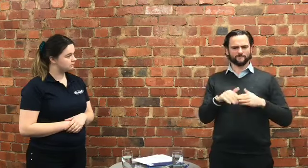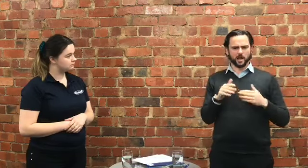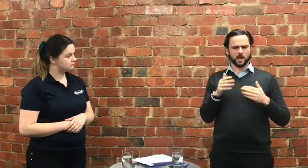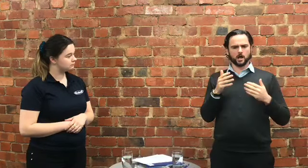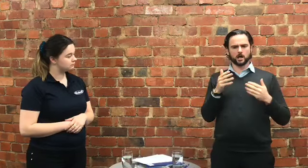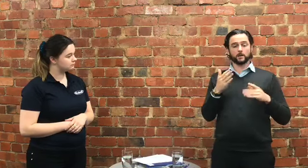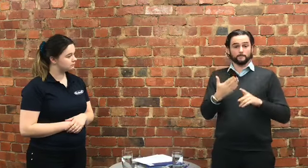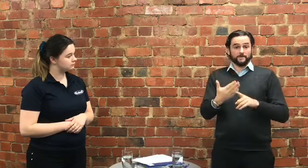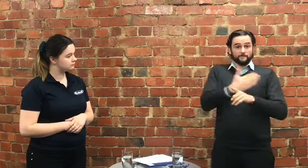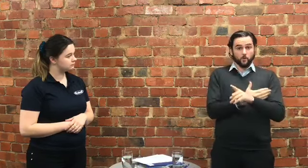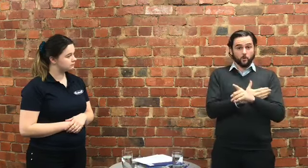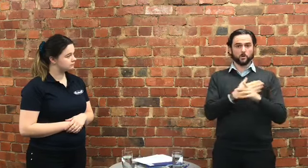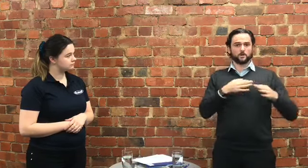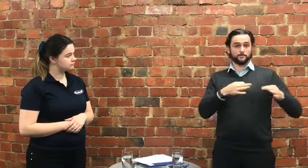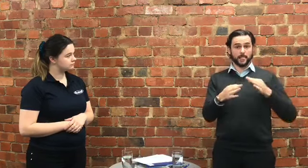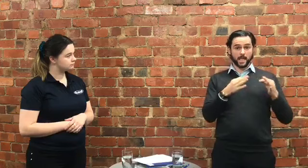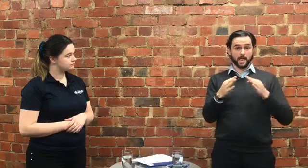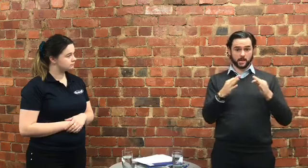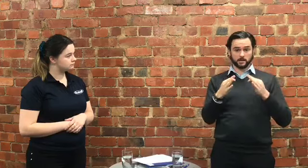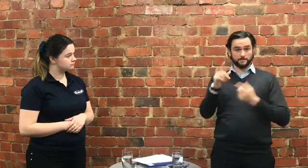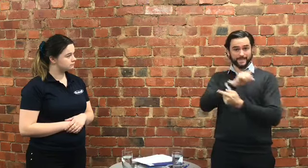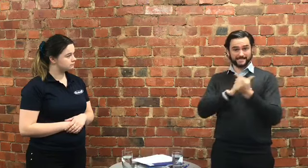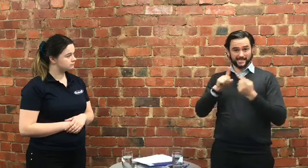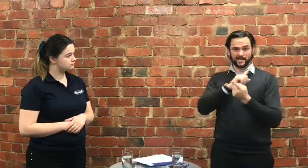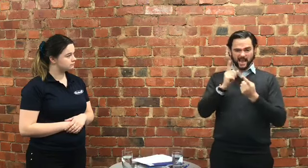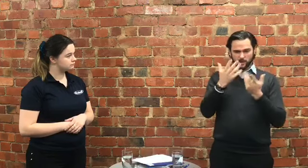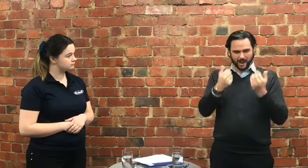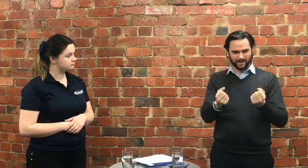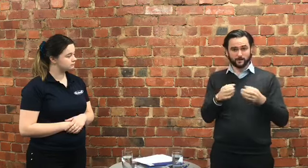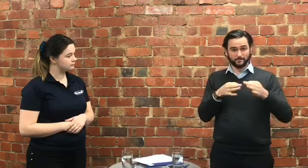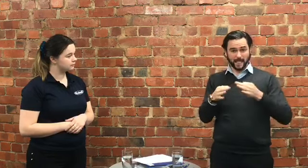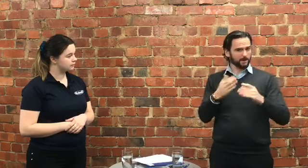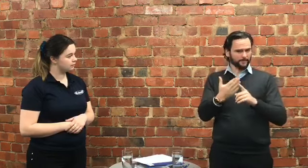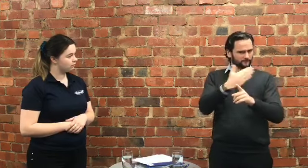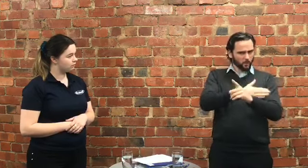But I thought we'd start talking about